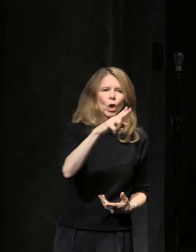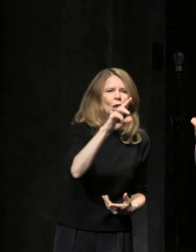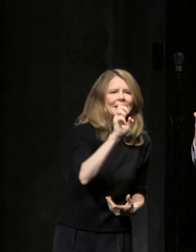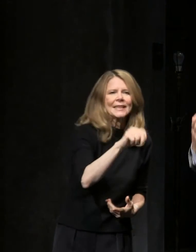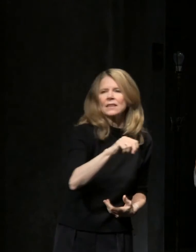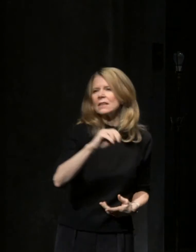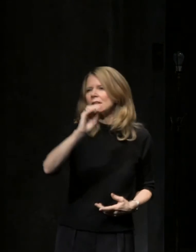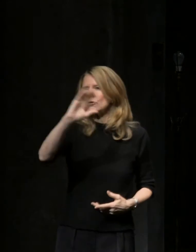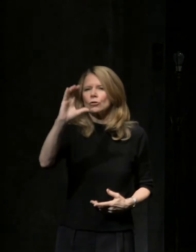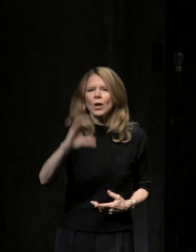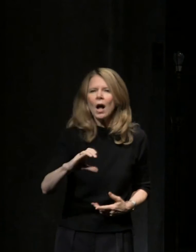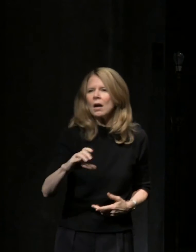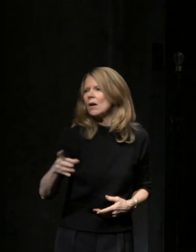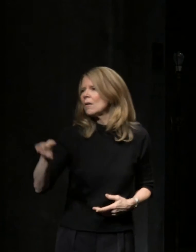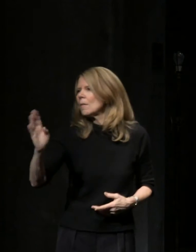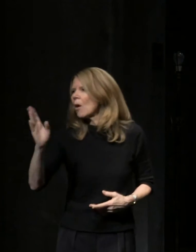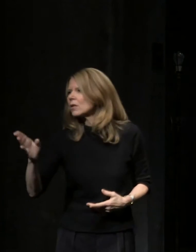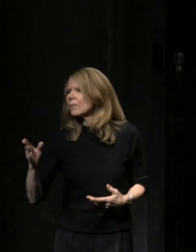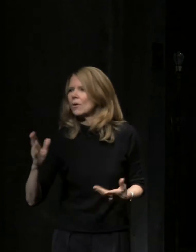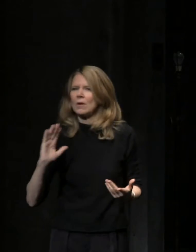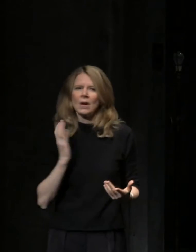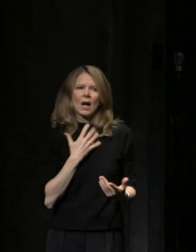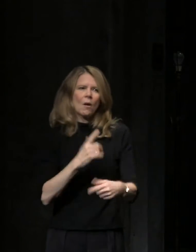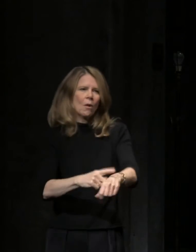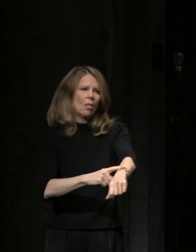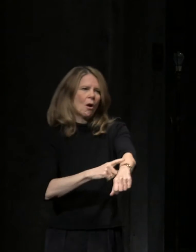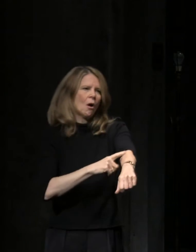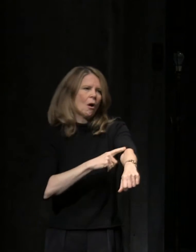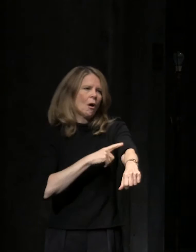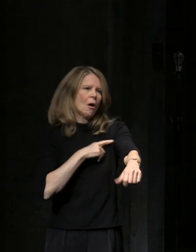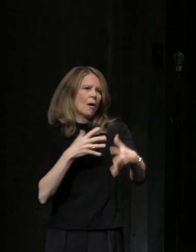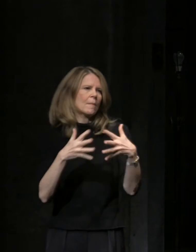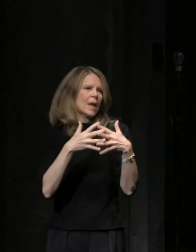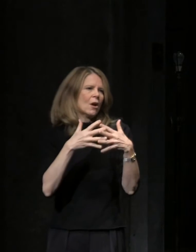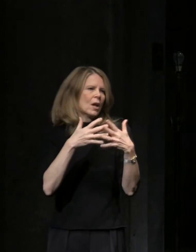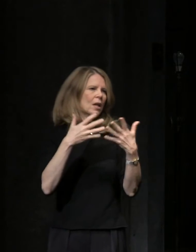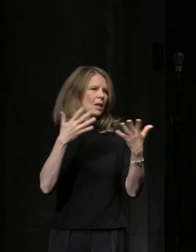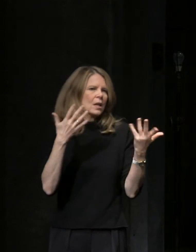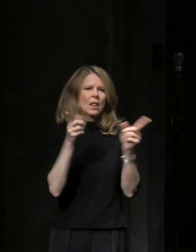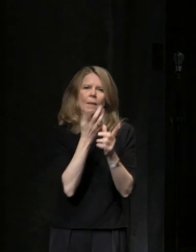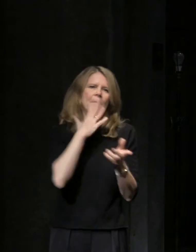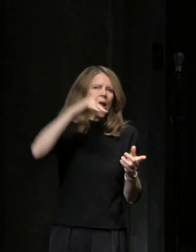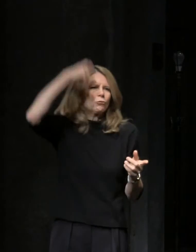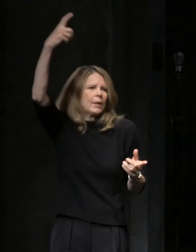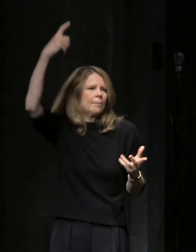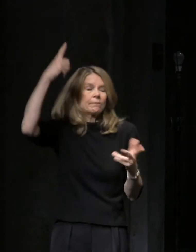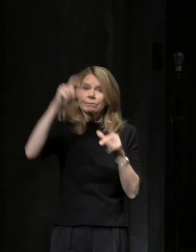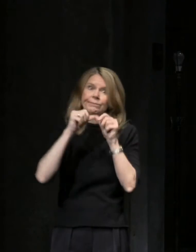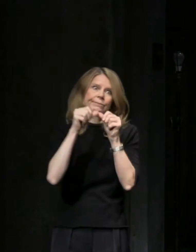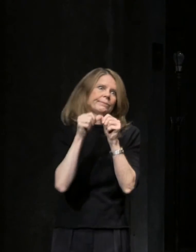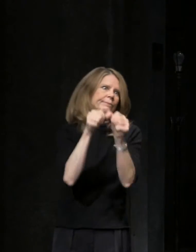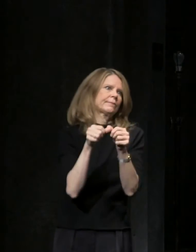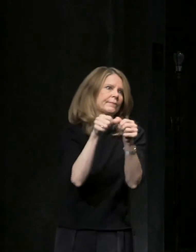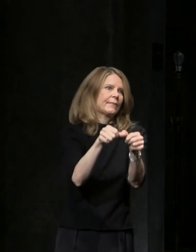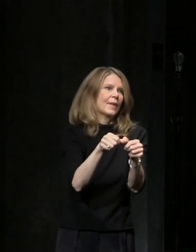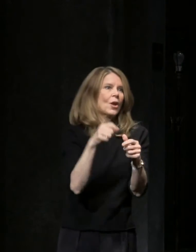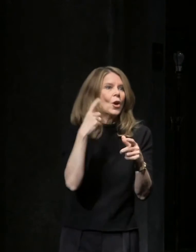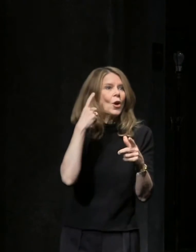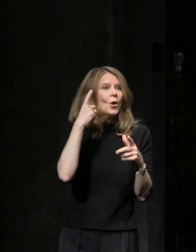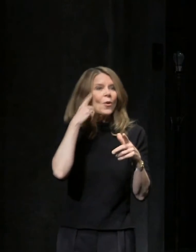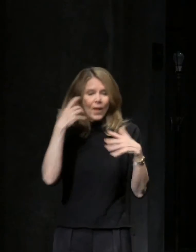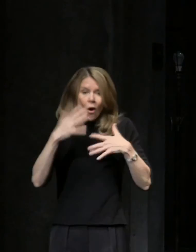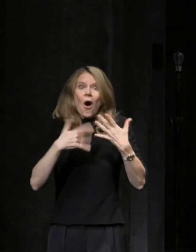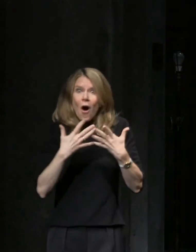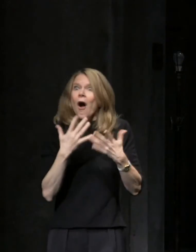Our long national nightmare continues. Just when we think we've overcome, that we all